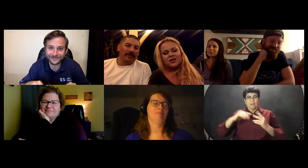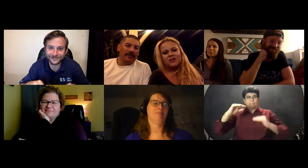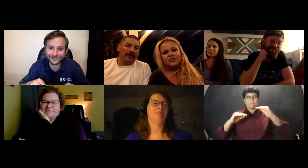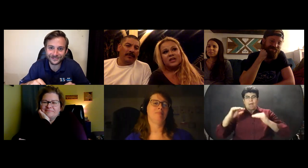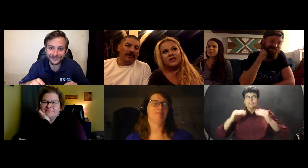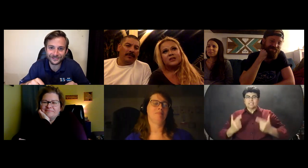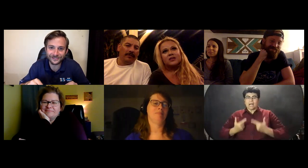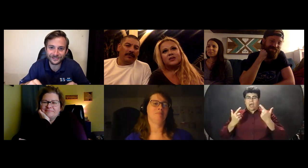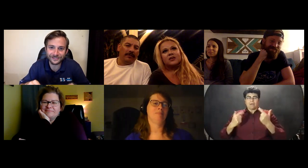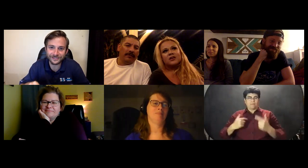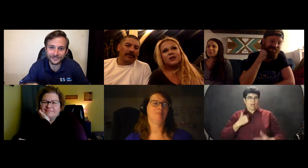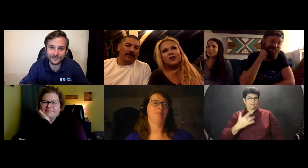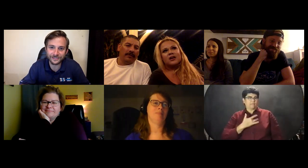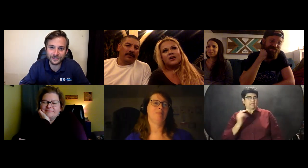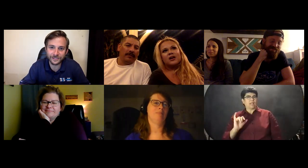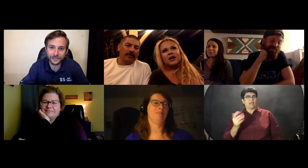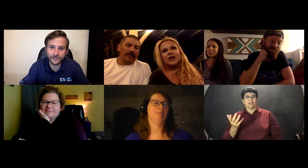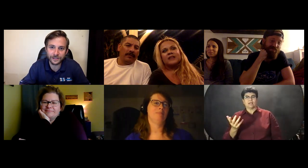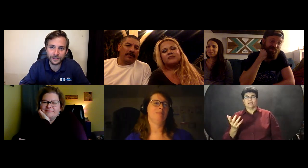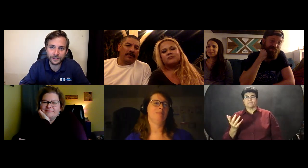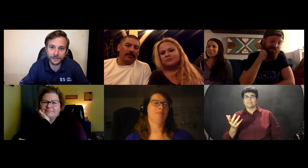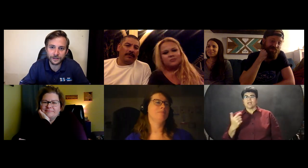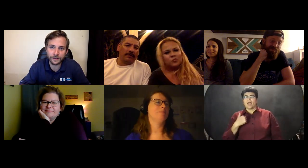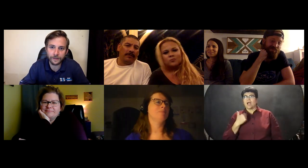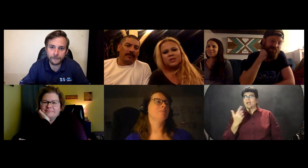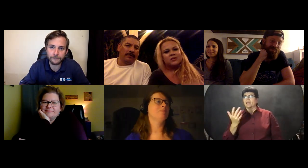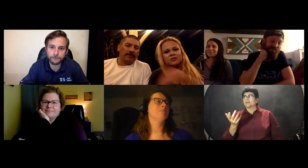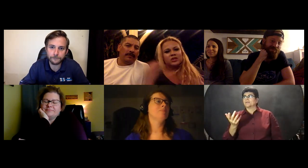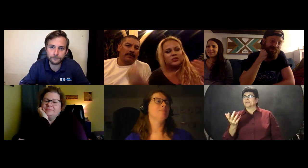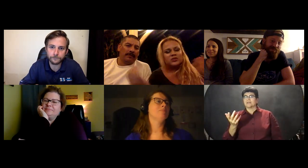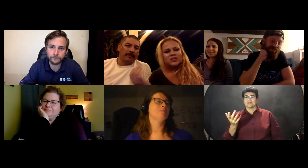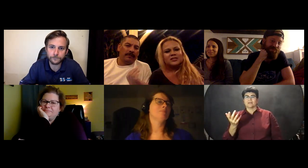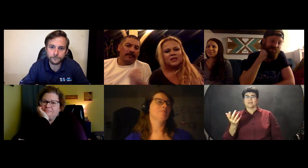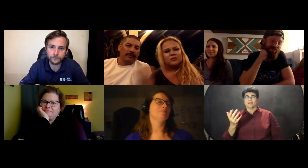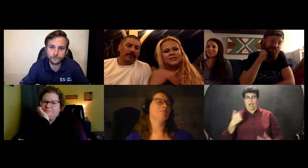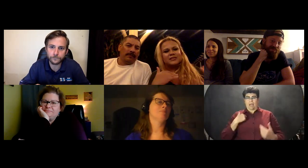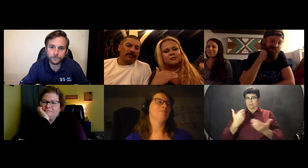feel like